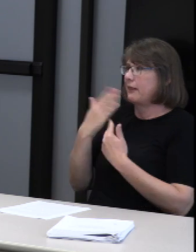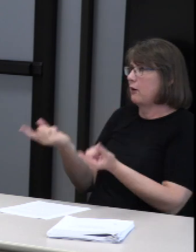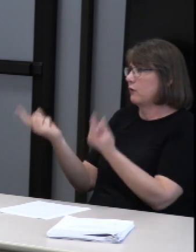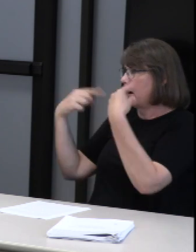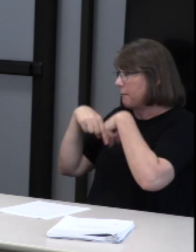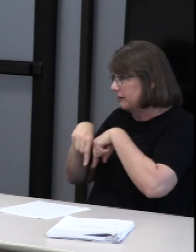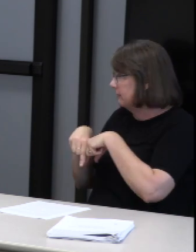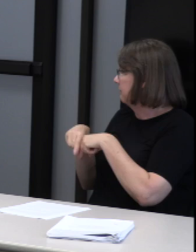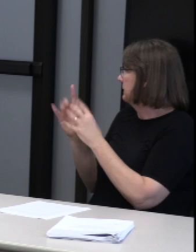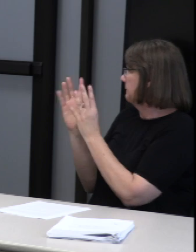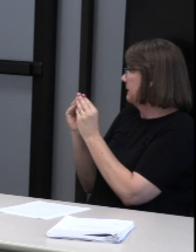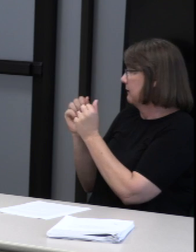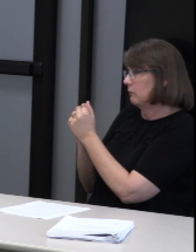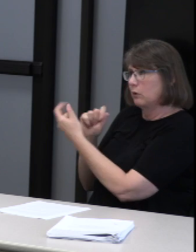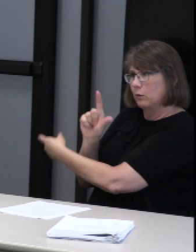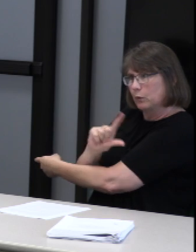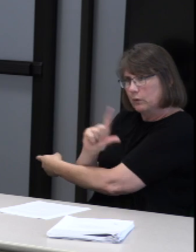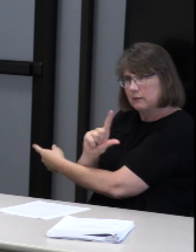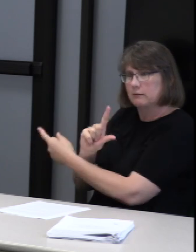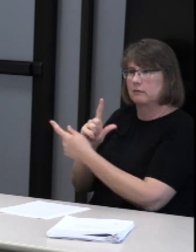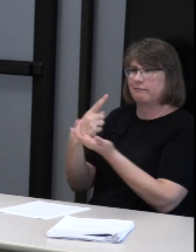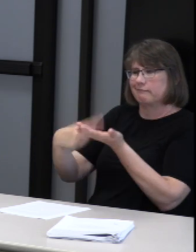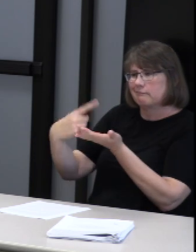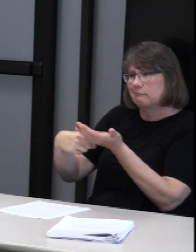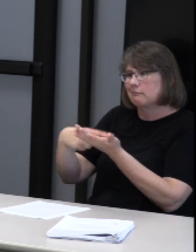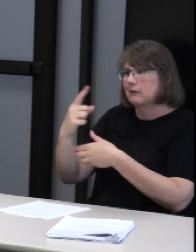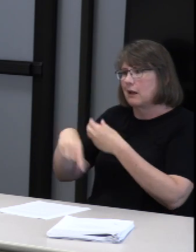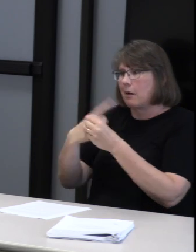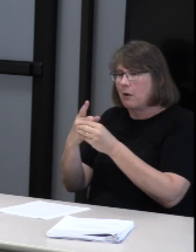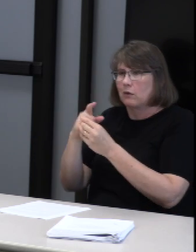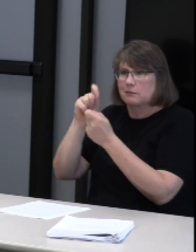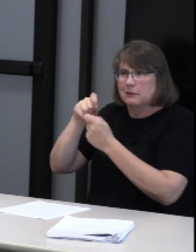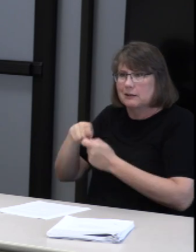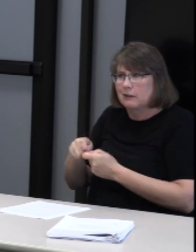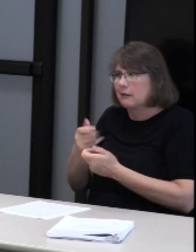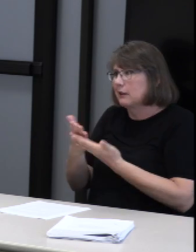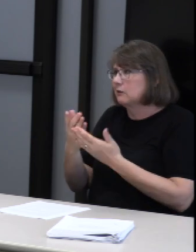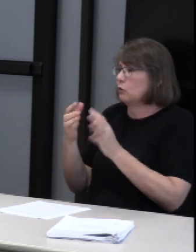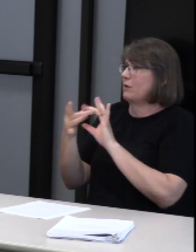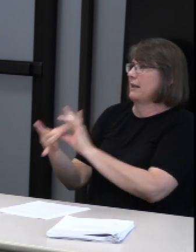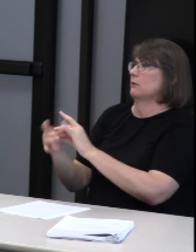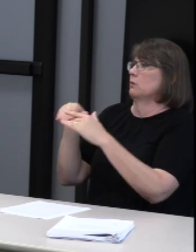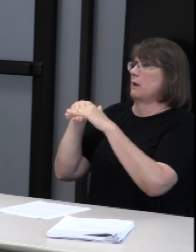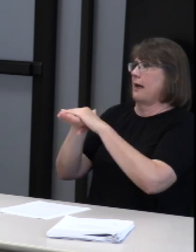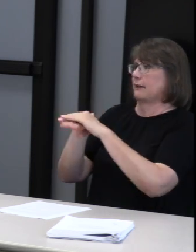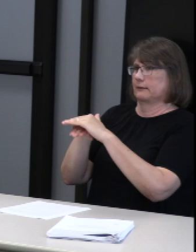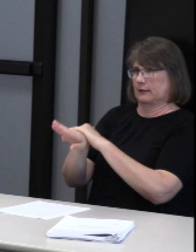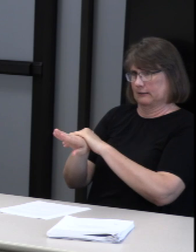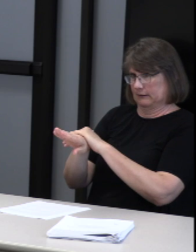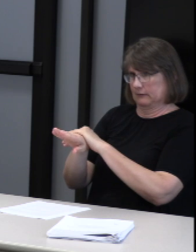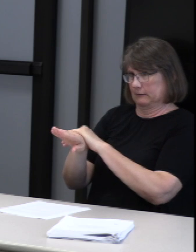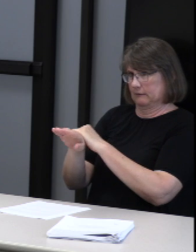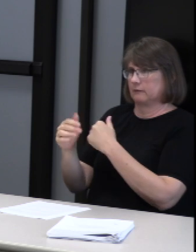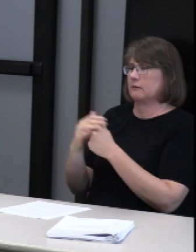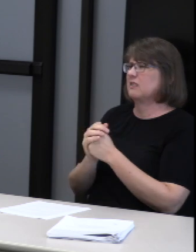Ann: Good afternoon, everyone. Thank you for coming to our meeting today with Luke. We want to talk about some of the specifics related to access.